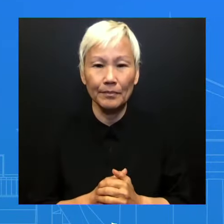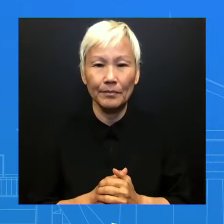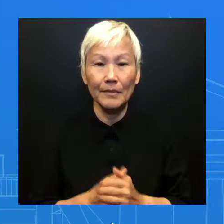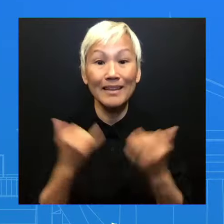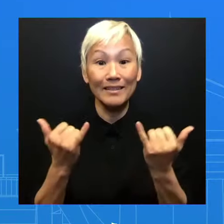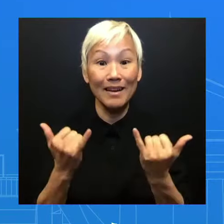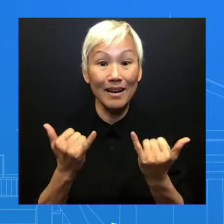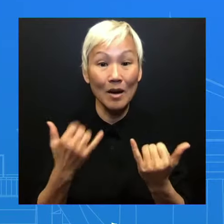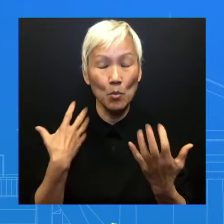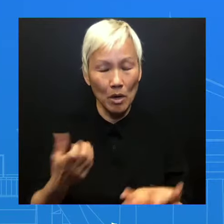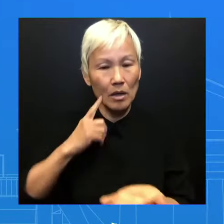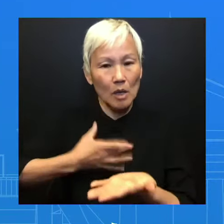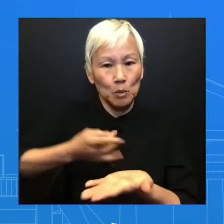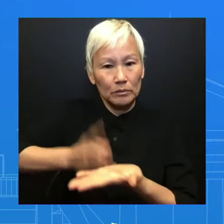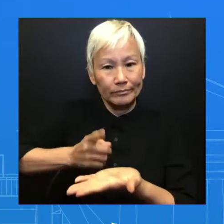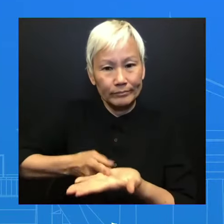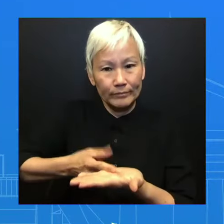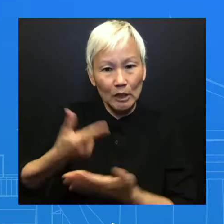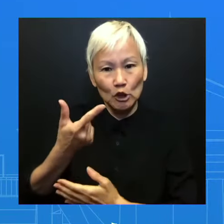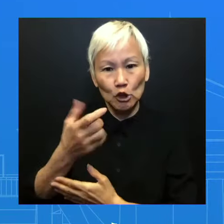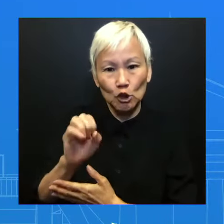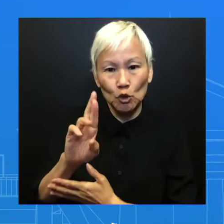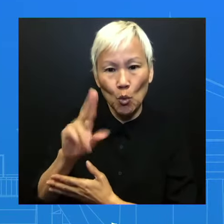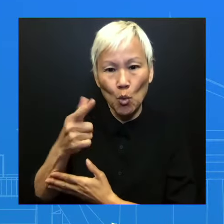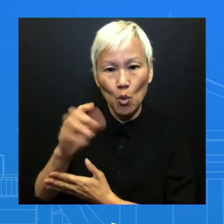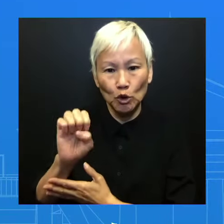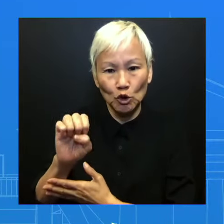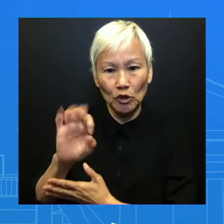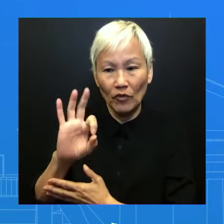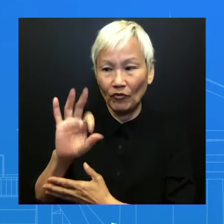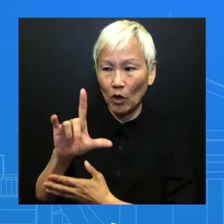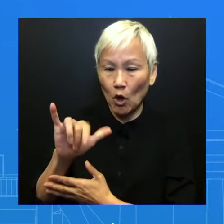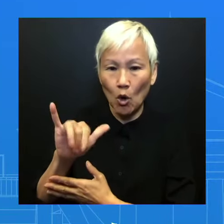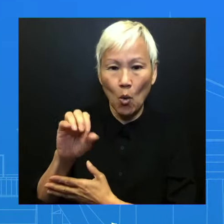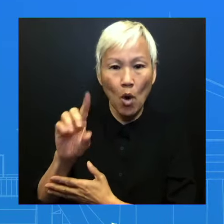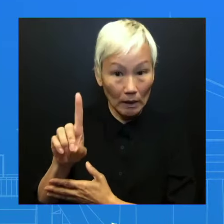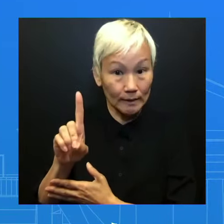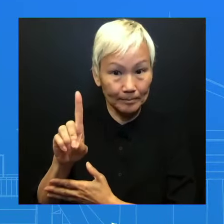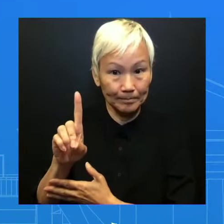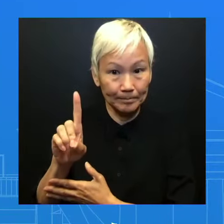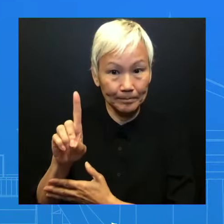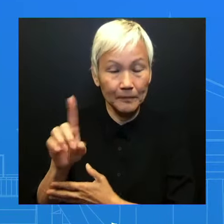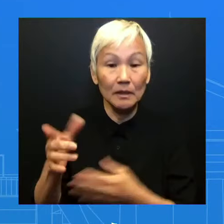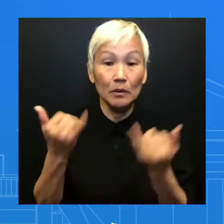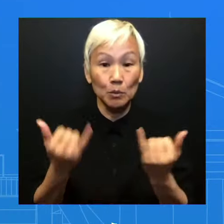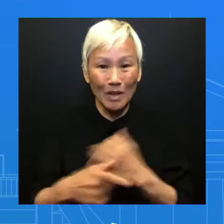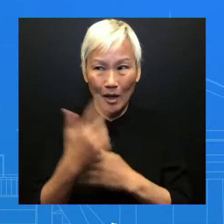Today, three years after the murder of George Floyd, President Biden paid tribute to George Floyd, his family,